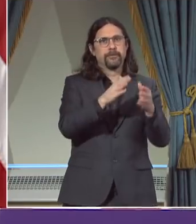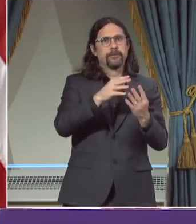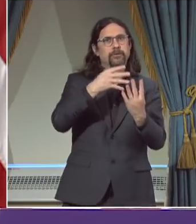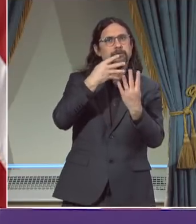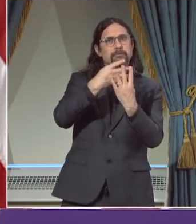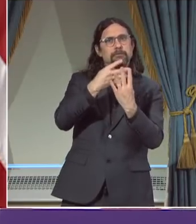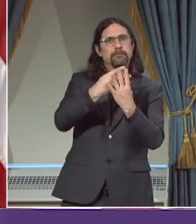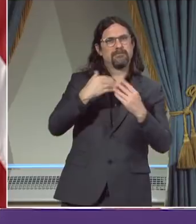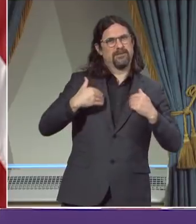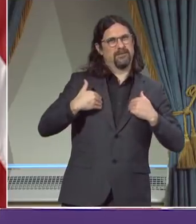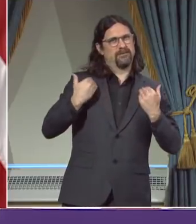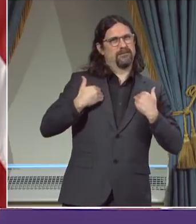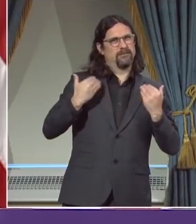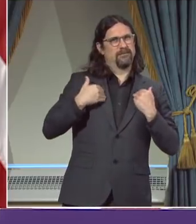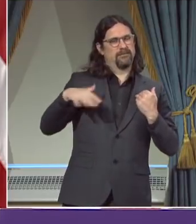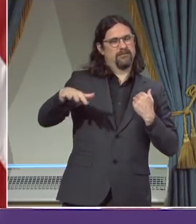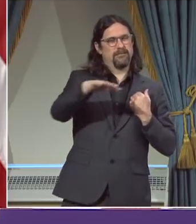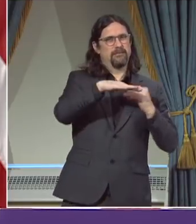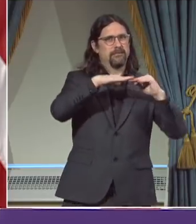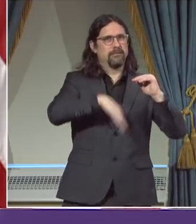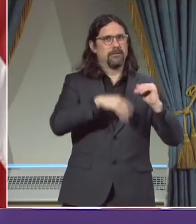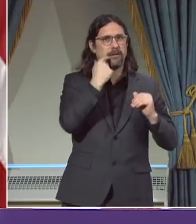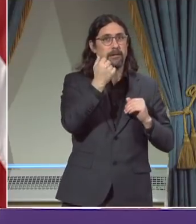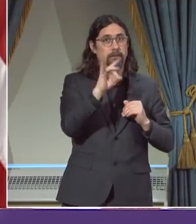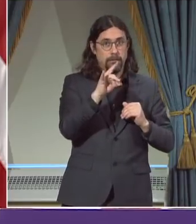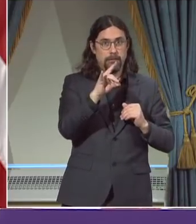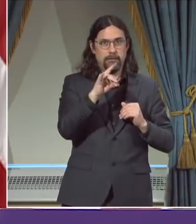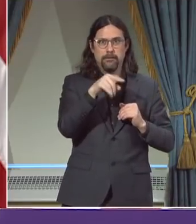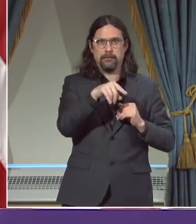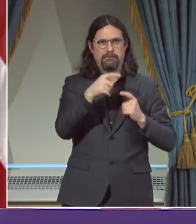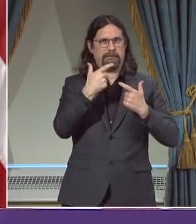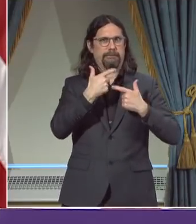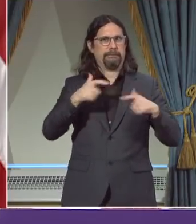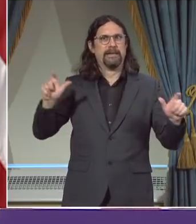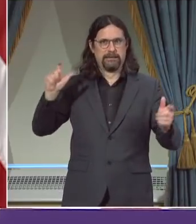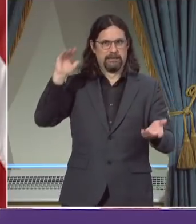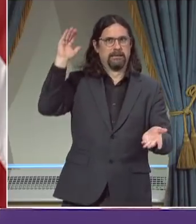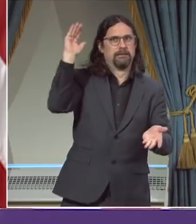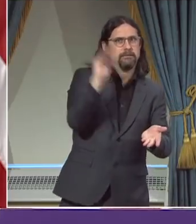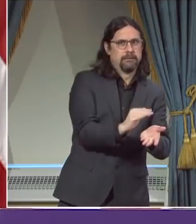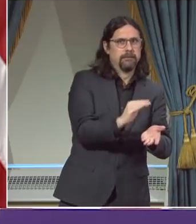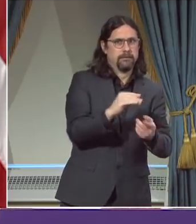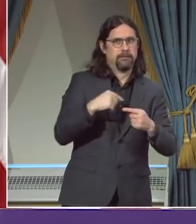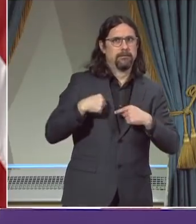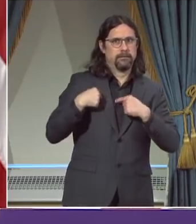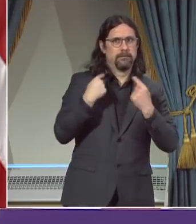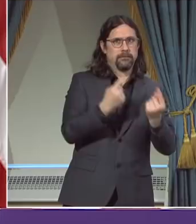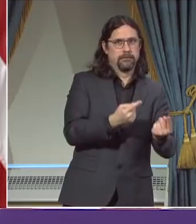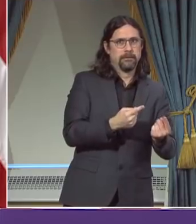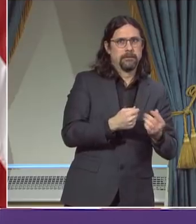REDUCTION IN JUVENILE DAIETNEE